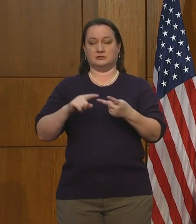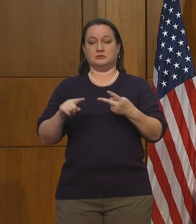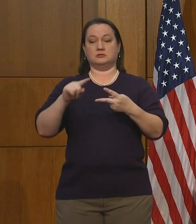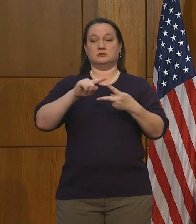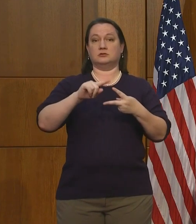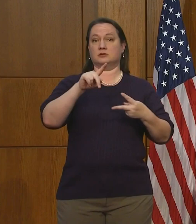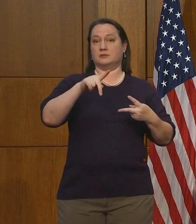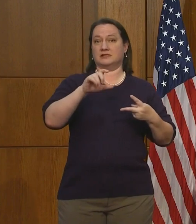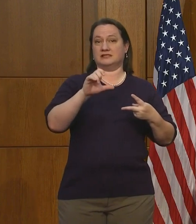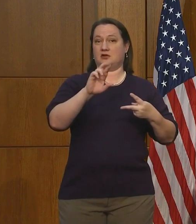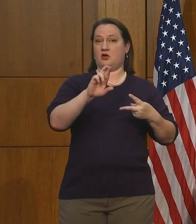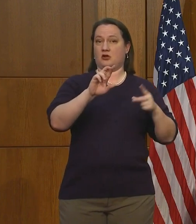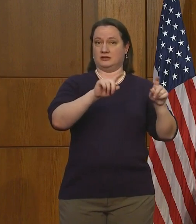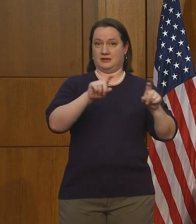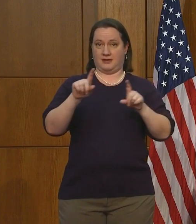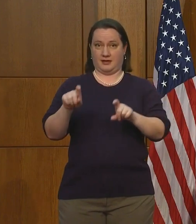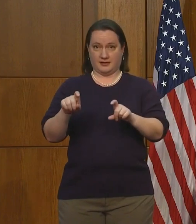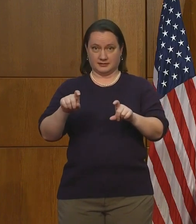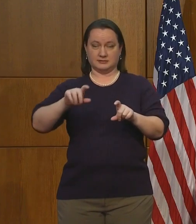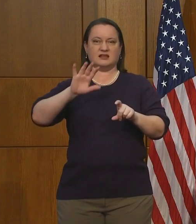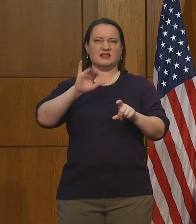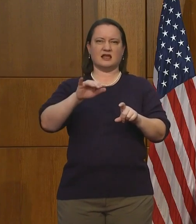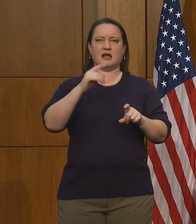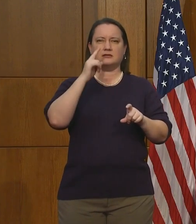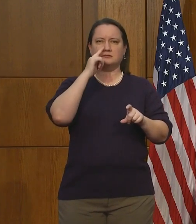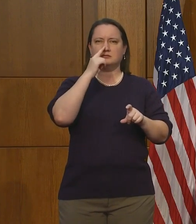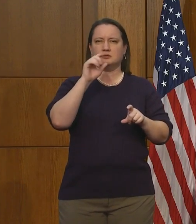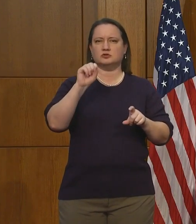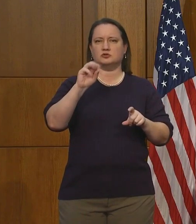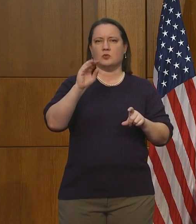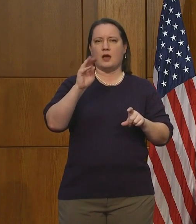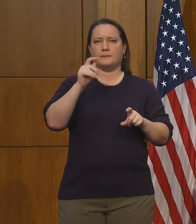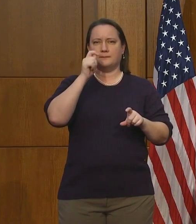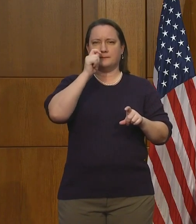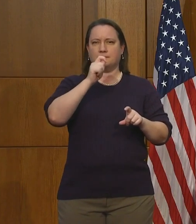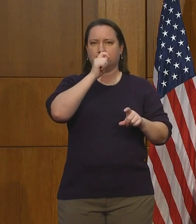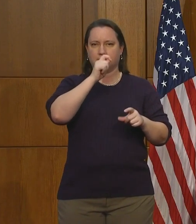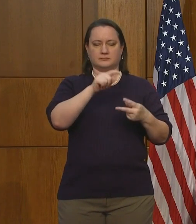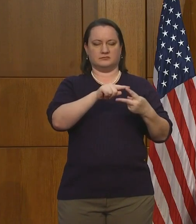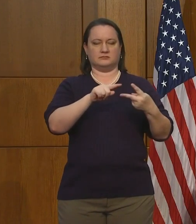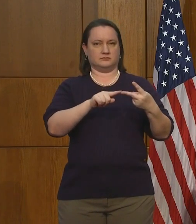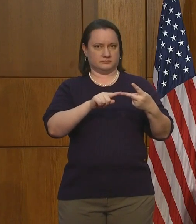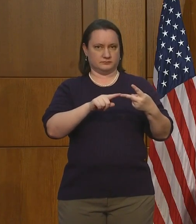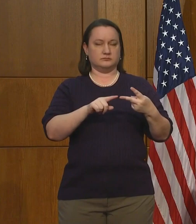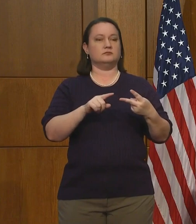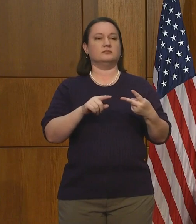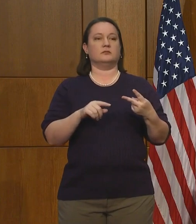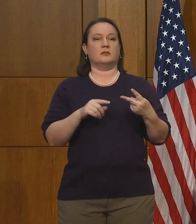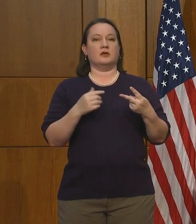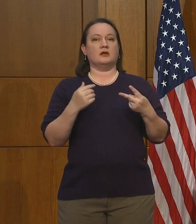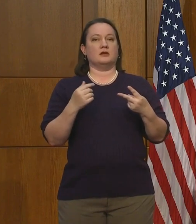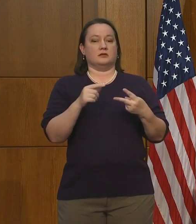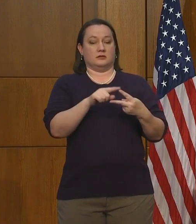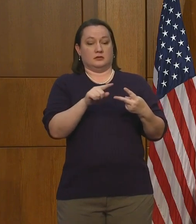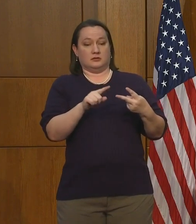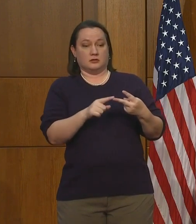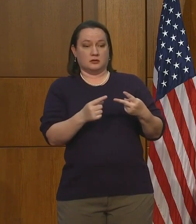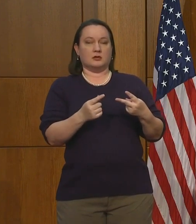OUR SEROLOGICAL TEST AND THE PCR TEST. WHICH IS PERFORMED